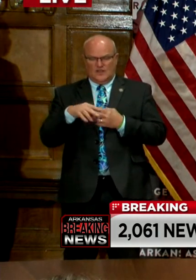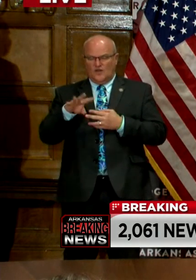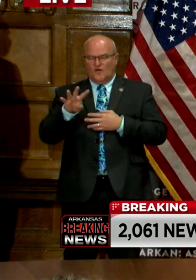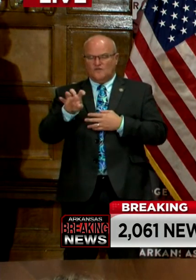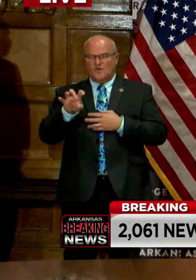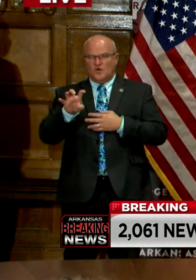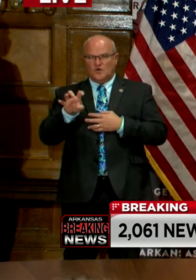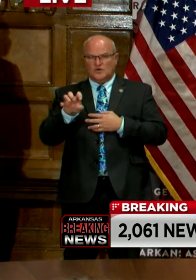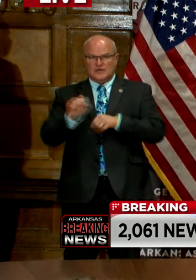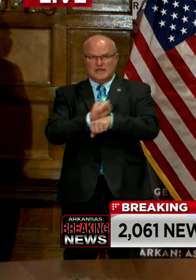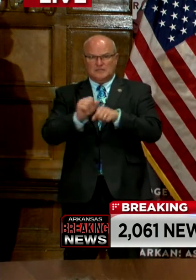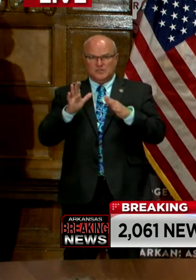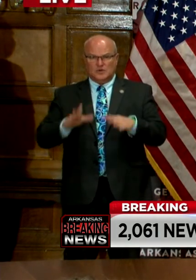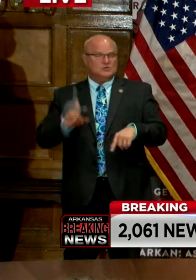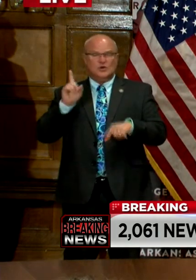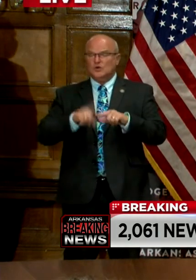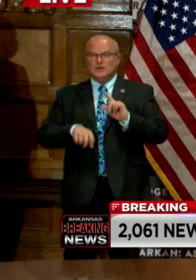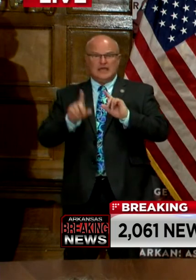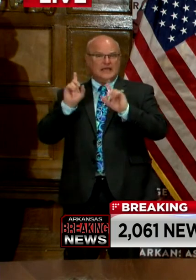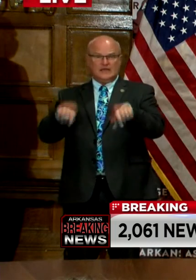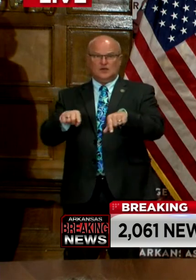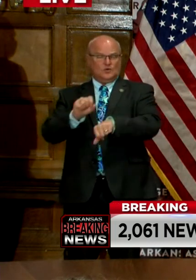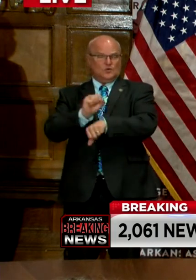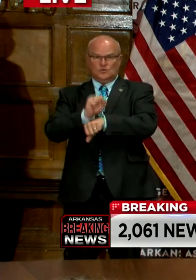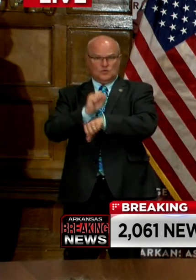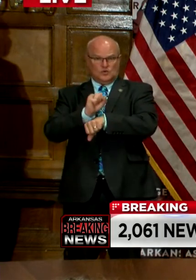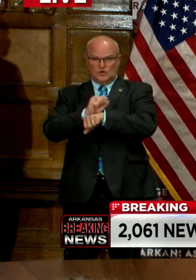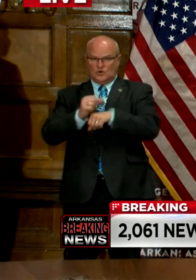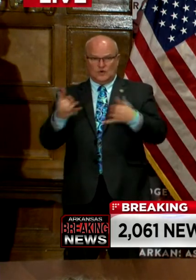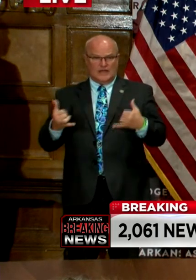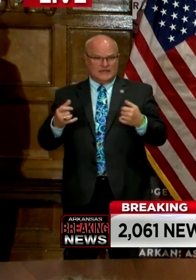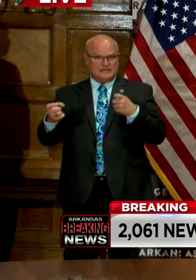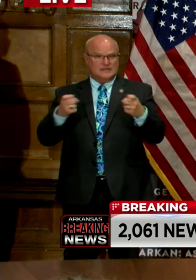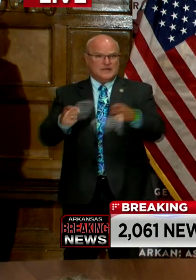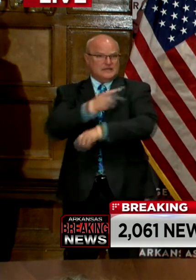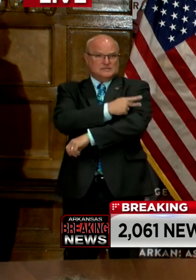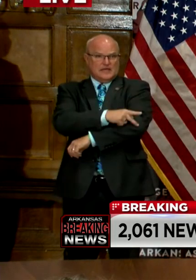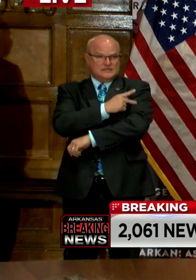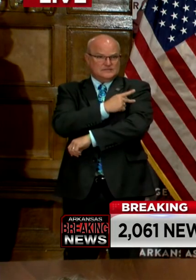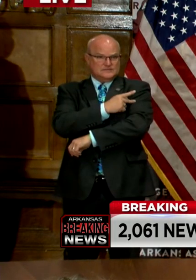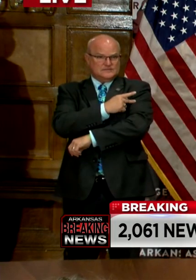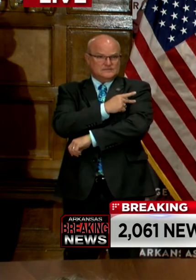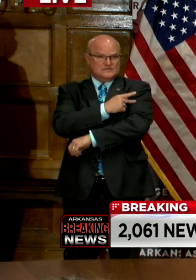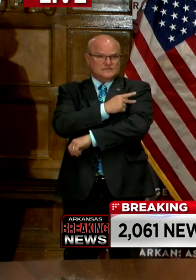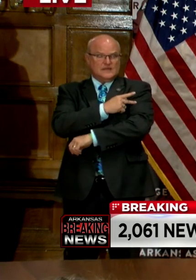ALONE, WE HAVE ALMOST 400 EMPLOYEES CURRENTLY UNDER QUARANTINE.